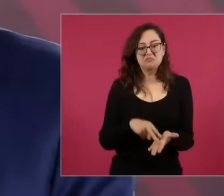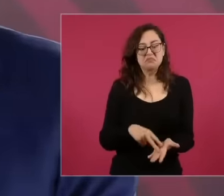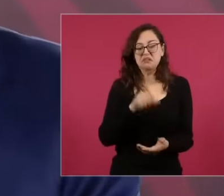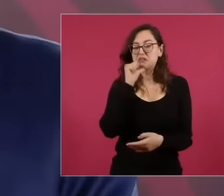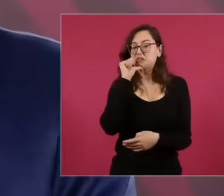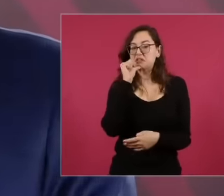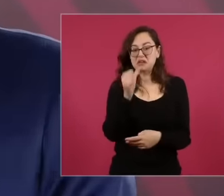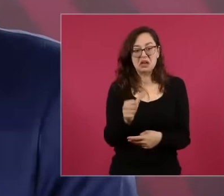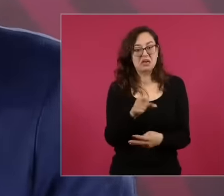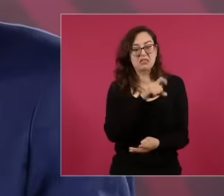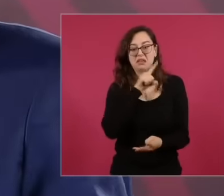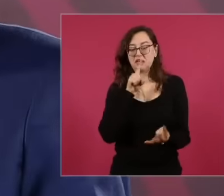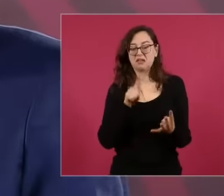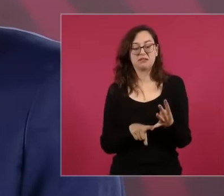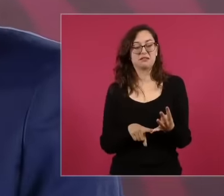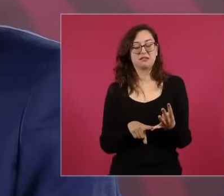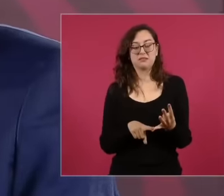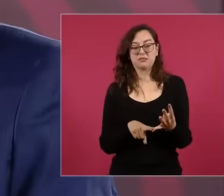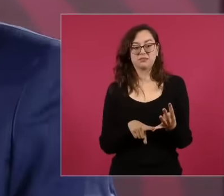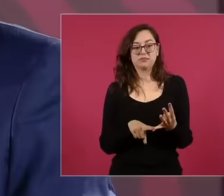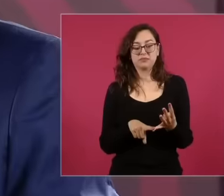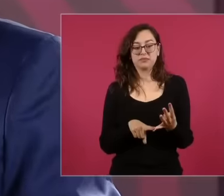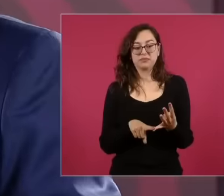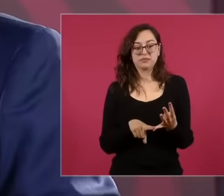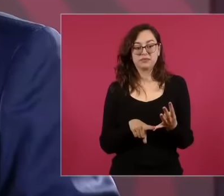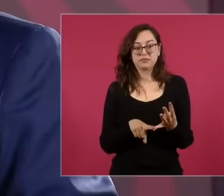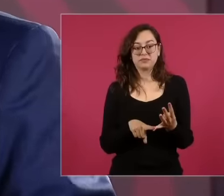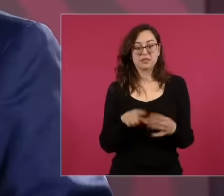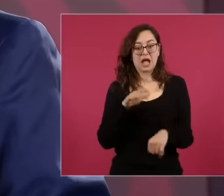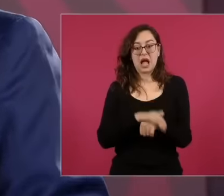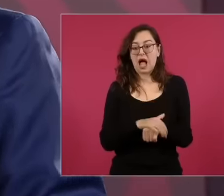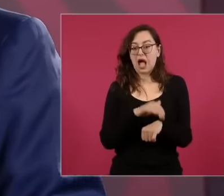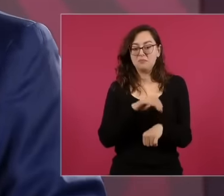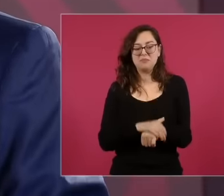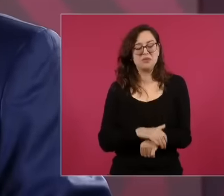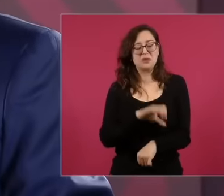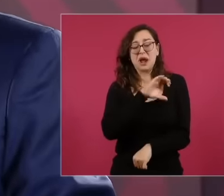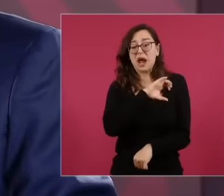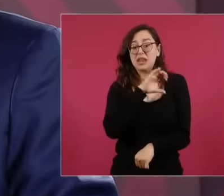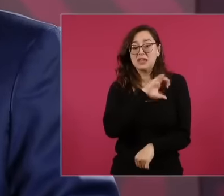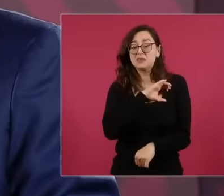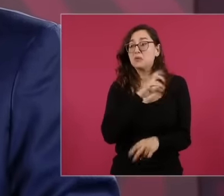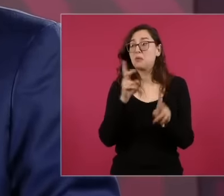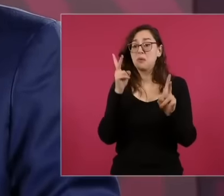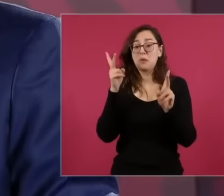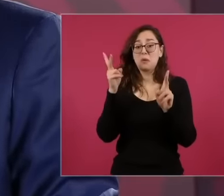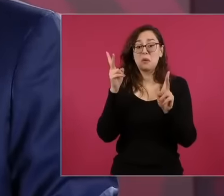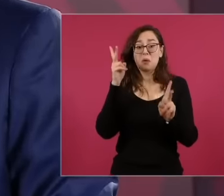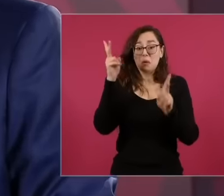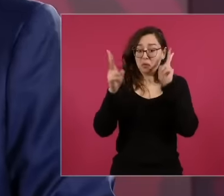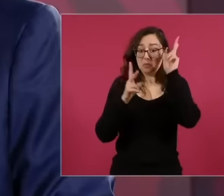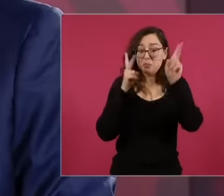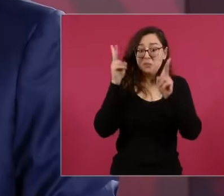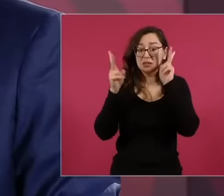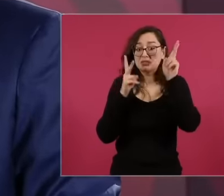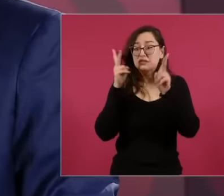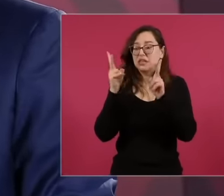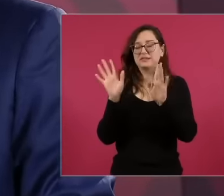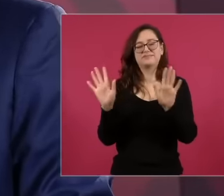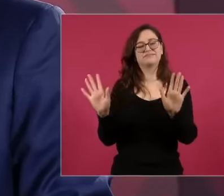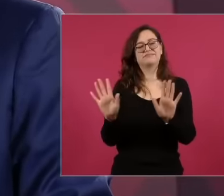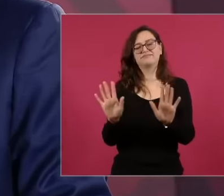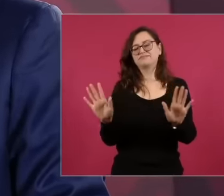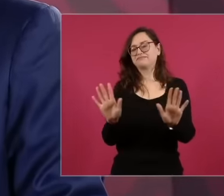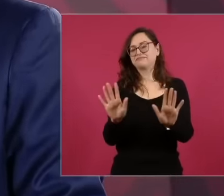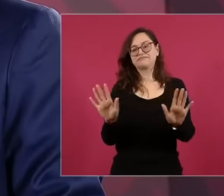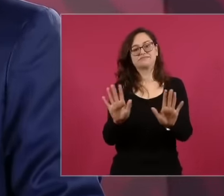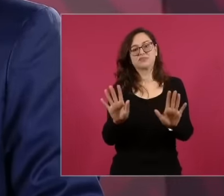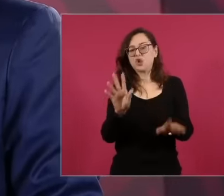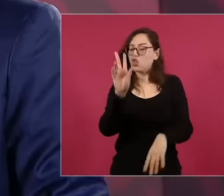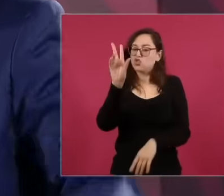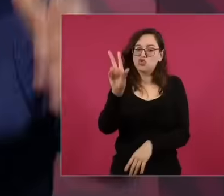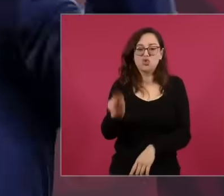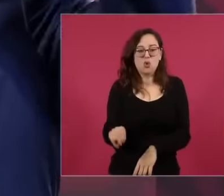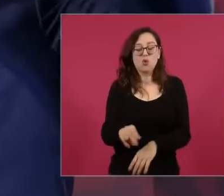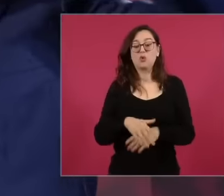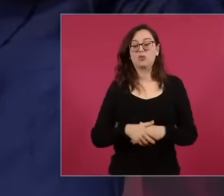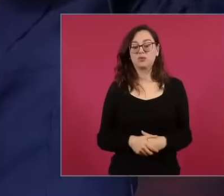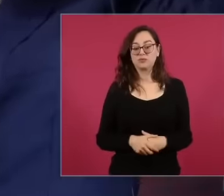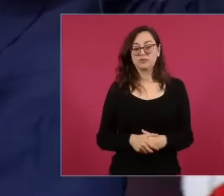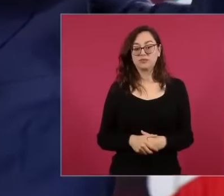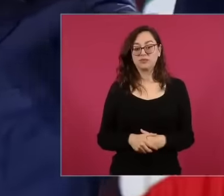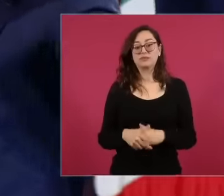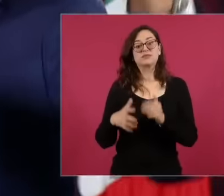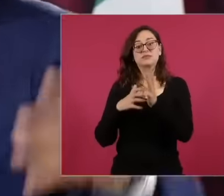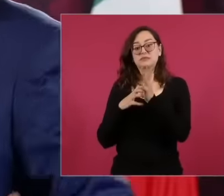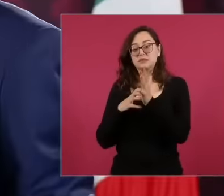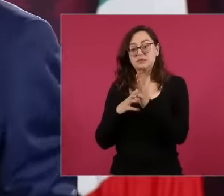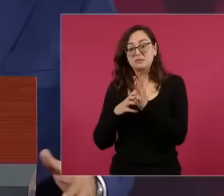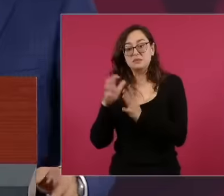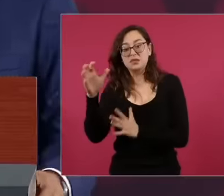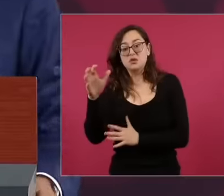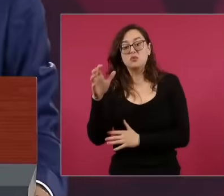going to receive my dear friends who are millions of men's women and I sincerely ask you